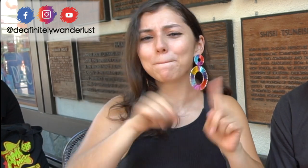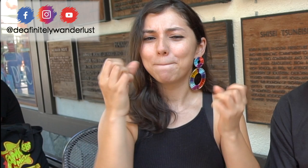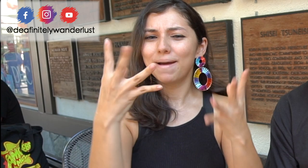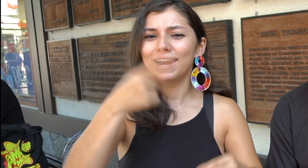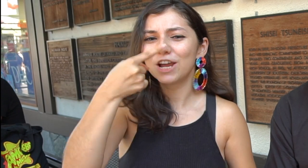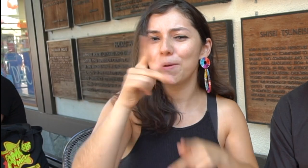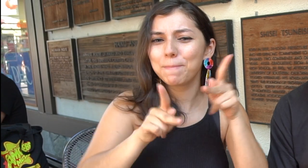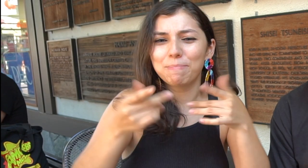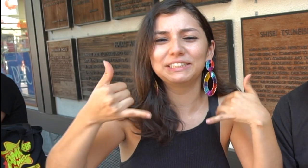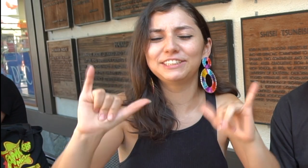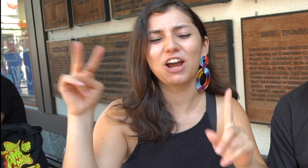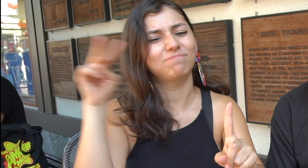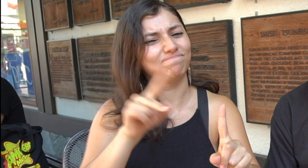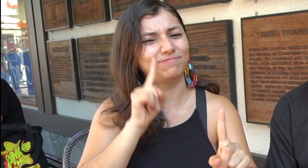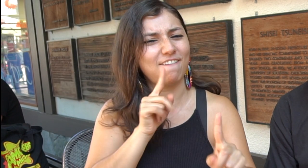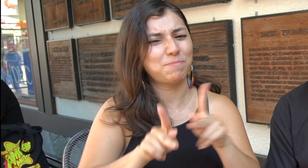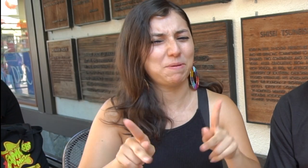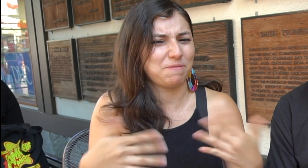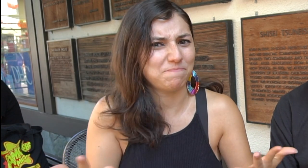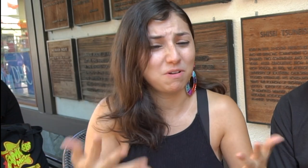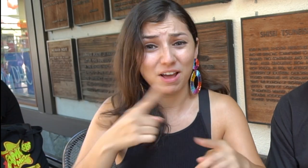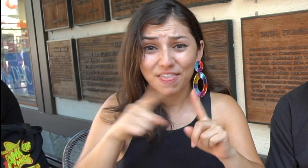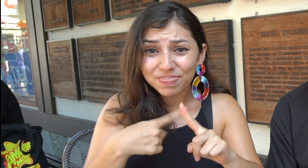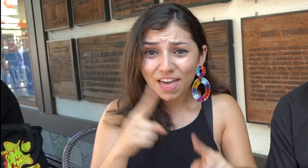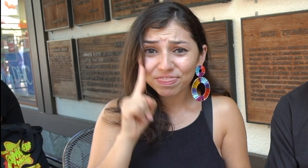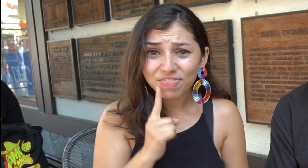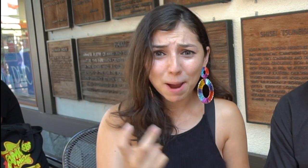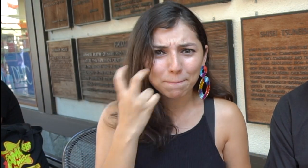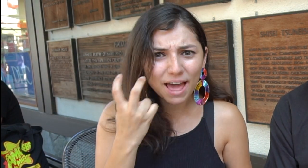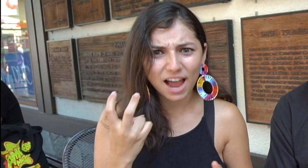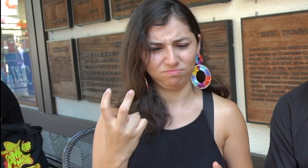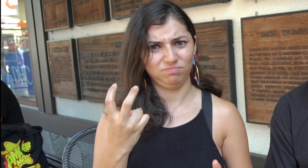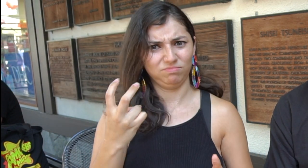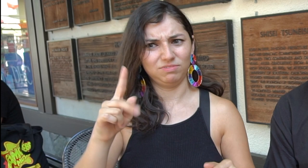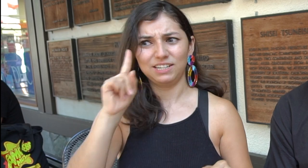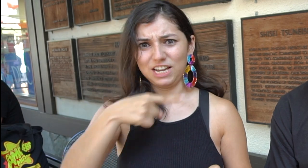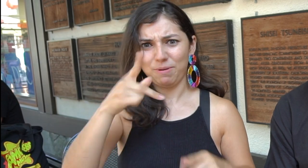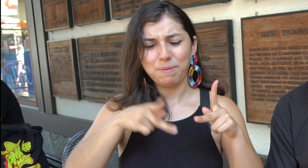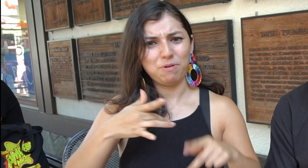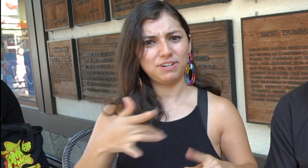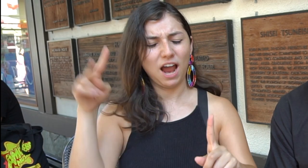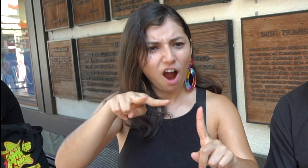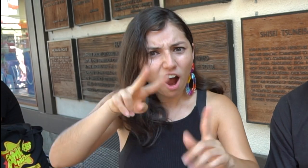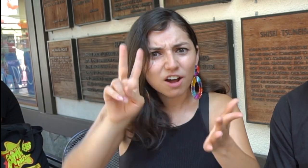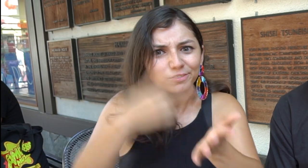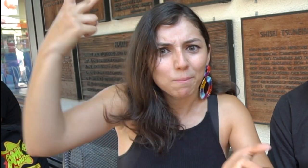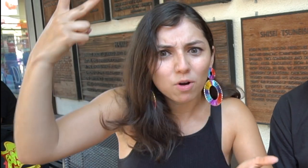but many Hearing people are still skeptical about it and if they're DeafBlind? That's more puzzling for them Hearing people think about the loss of two senses